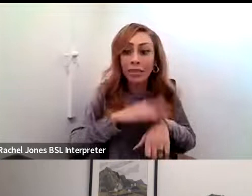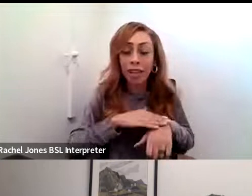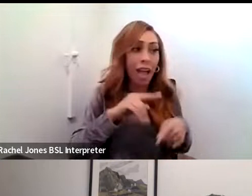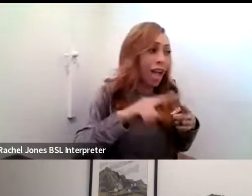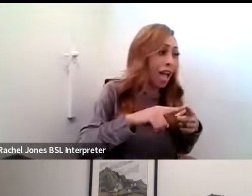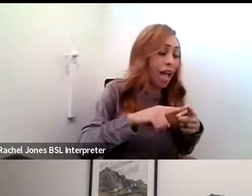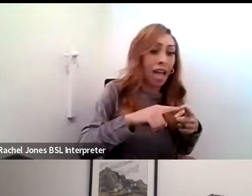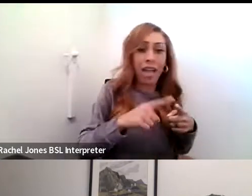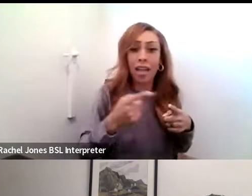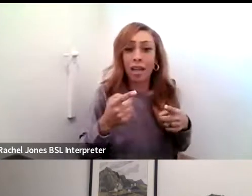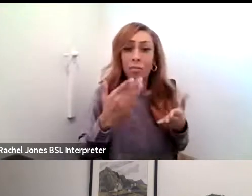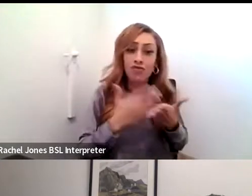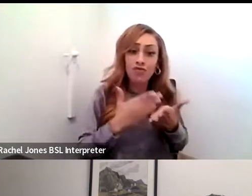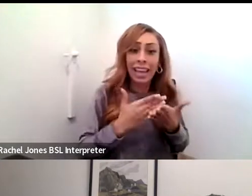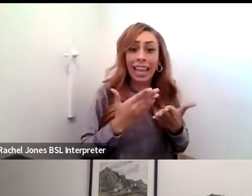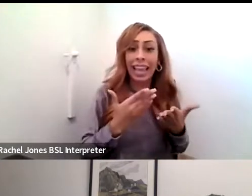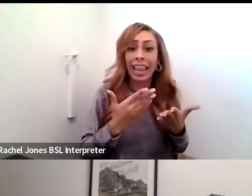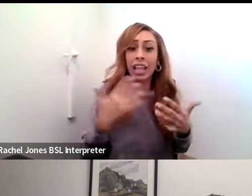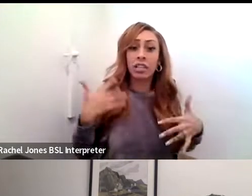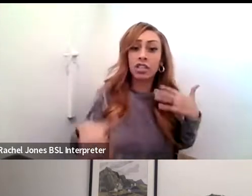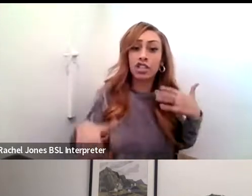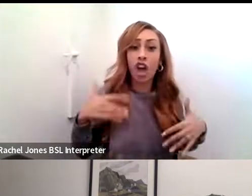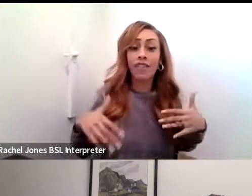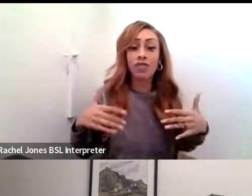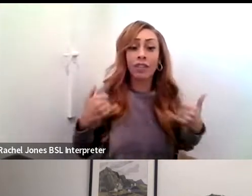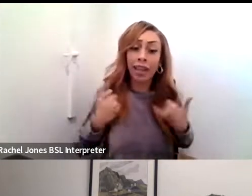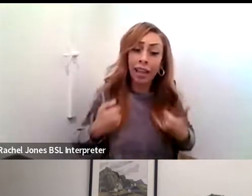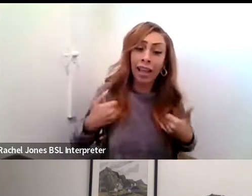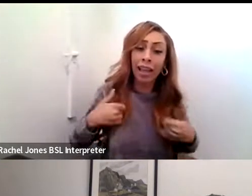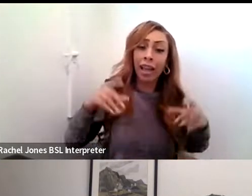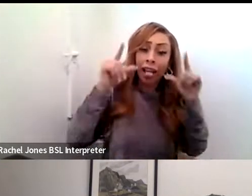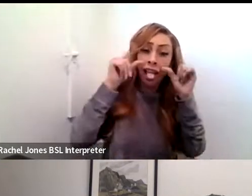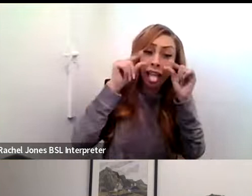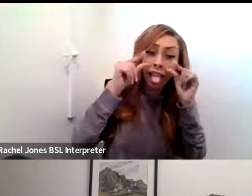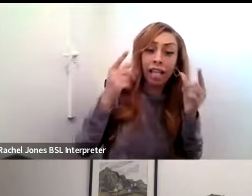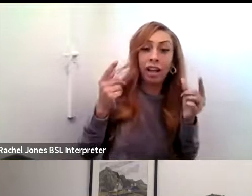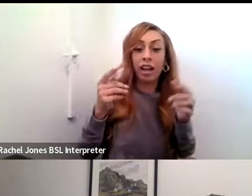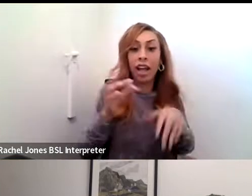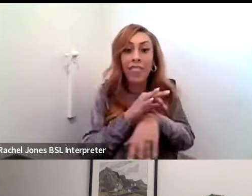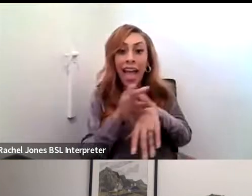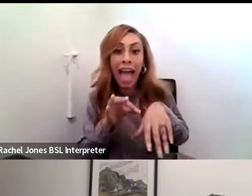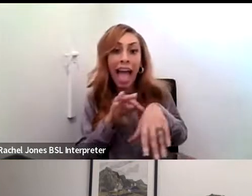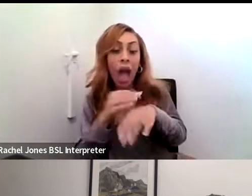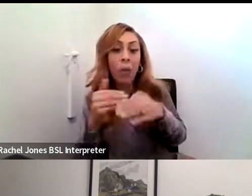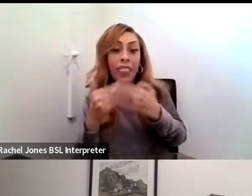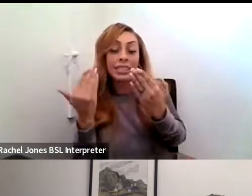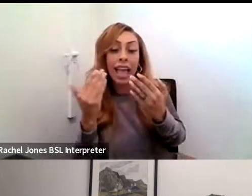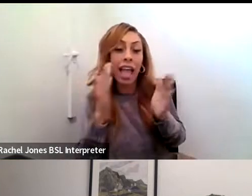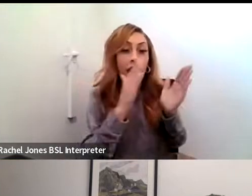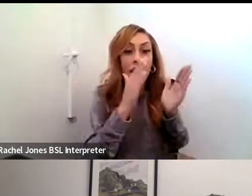If people are really, really suffering from chronic fatigue, they have only got so many hours in the day, or a certain time,